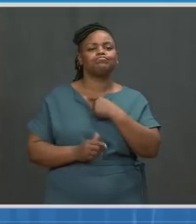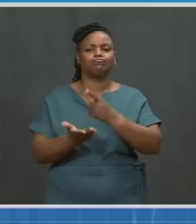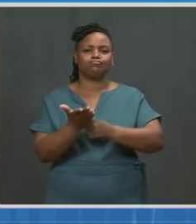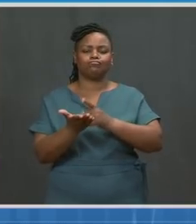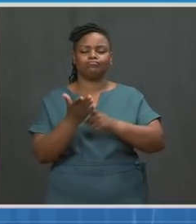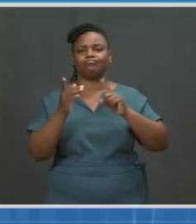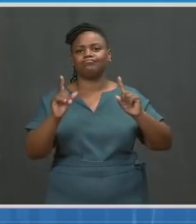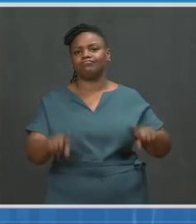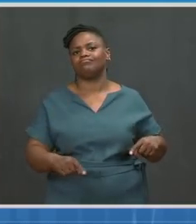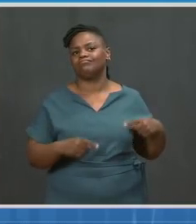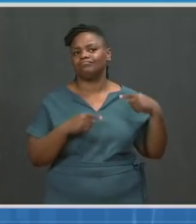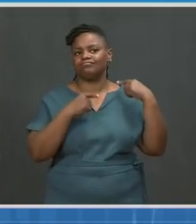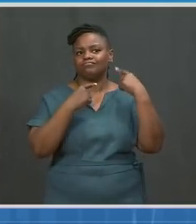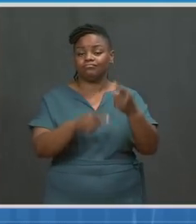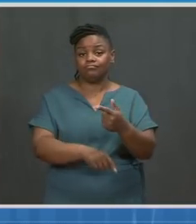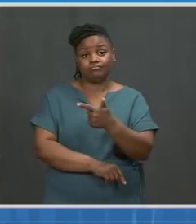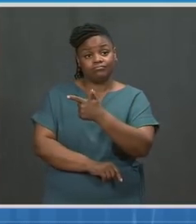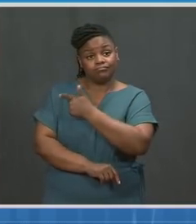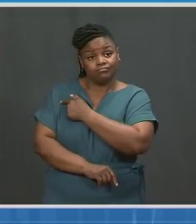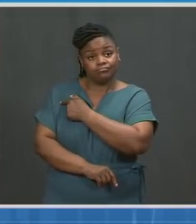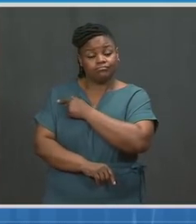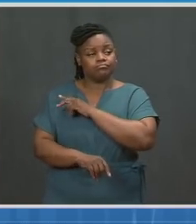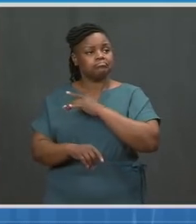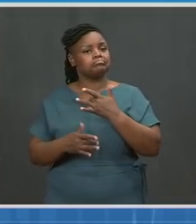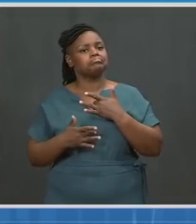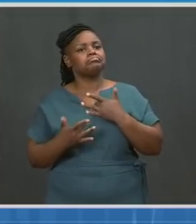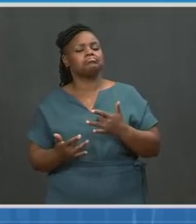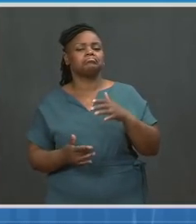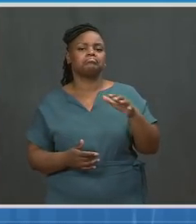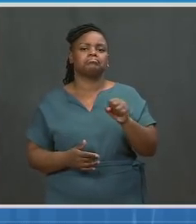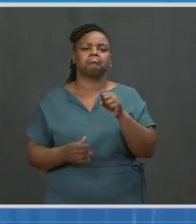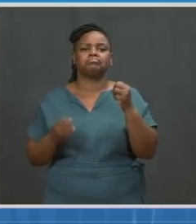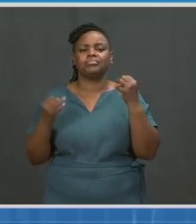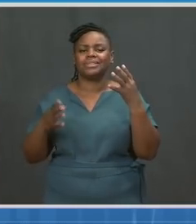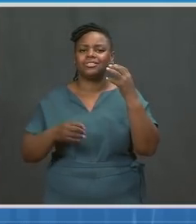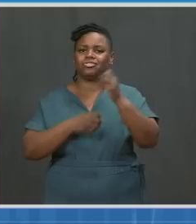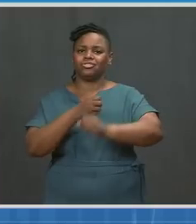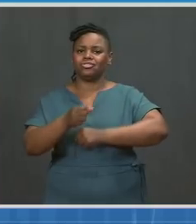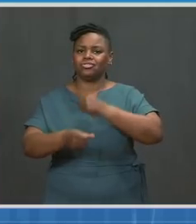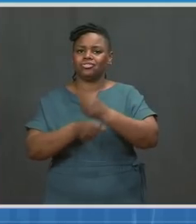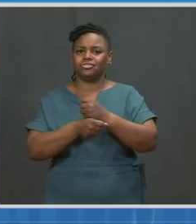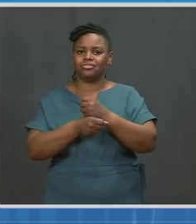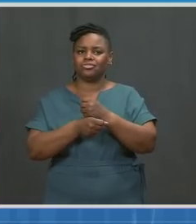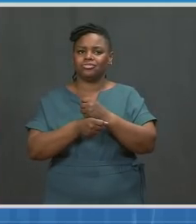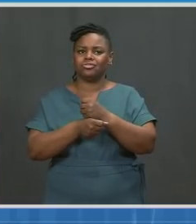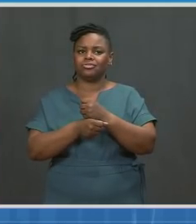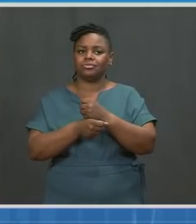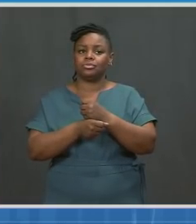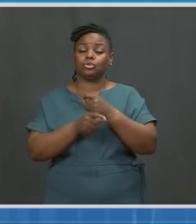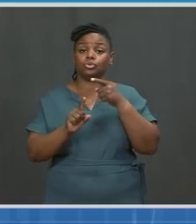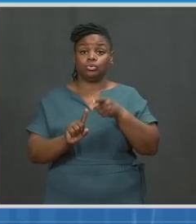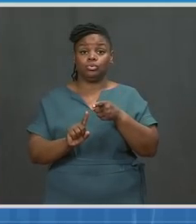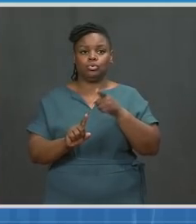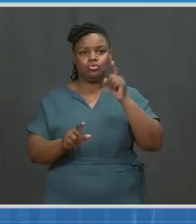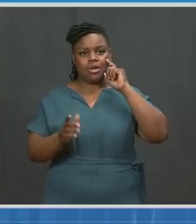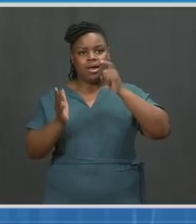that vaccines usually take years to go from a recognition of the pathogen to getting vaccine into people's arms.